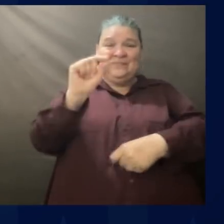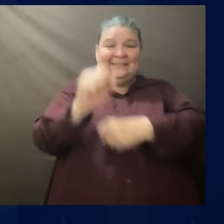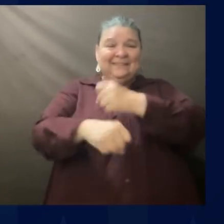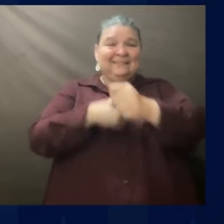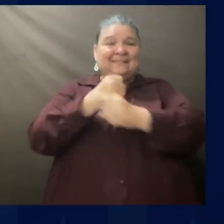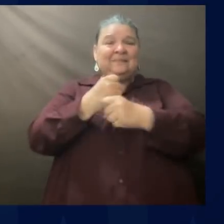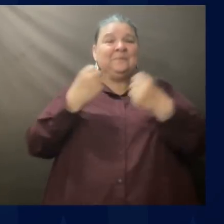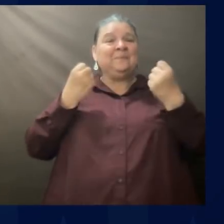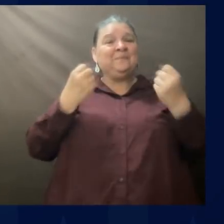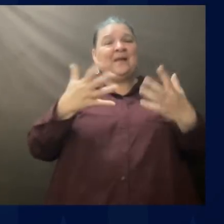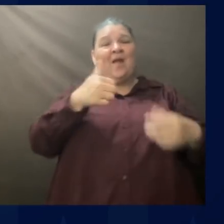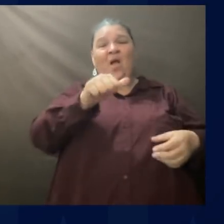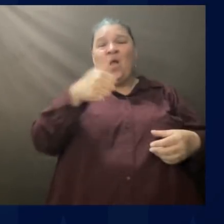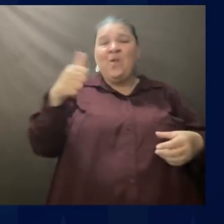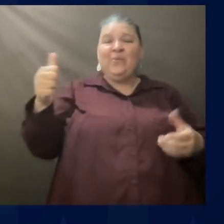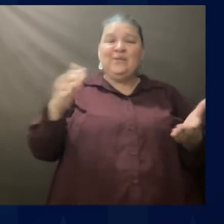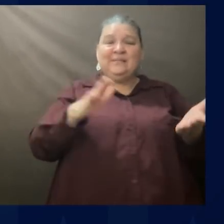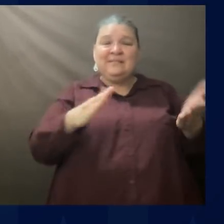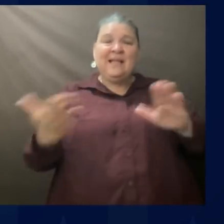connected to their service and these wars.